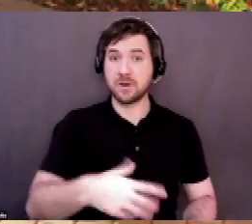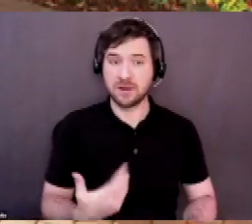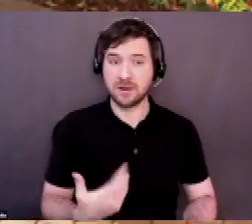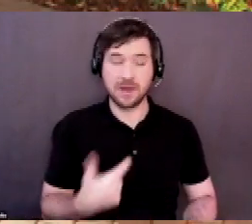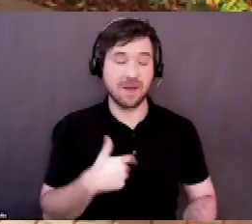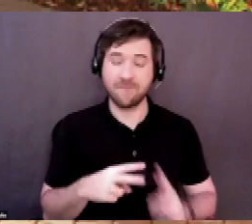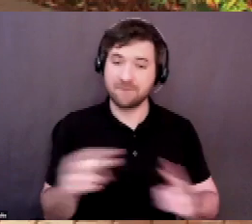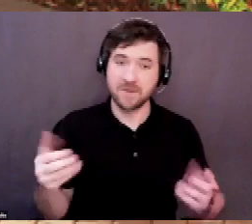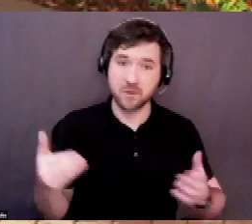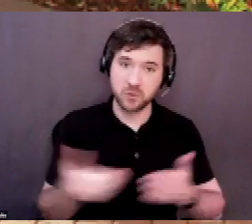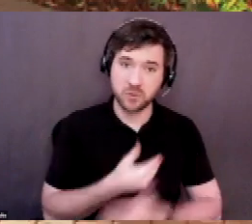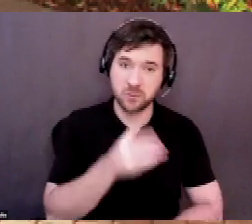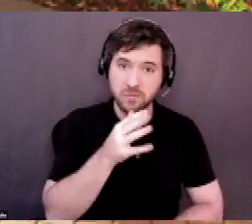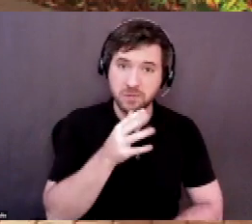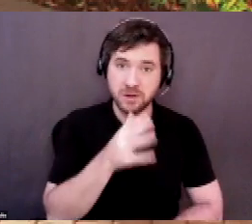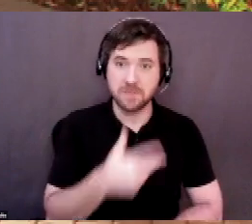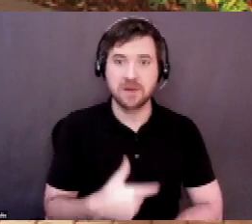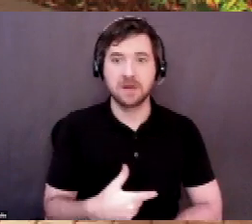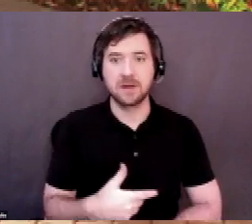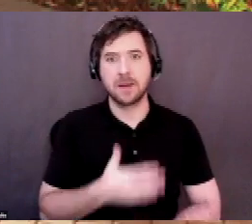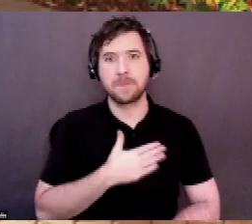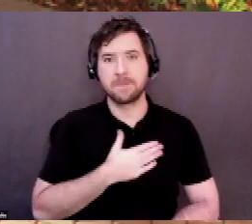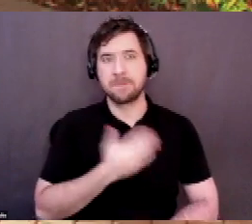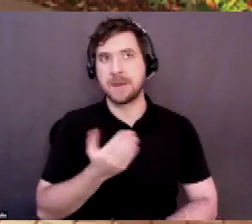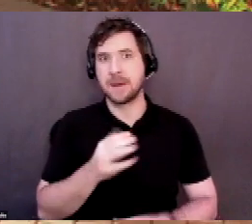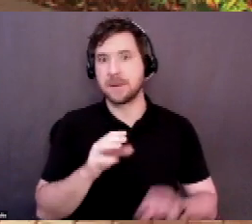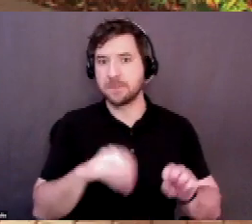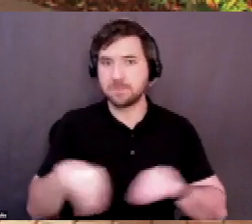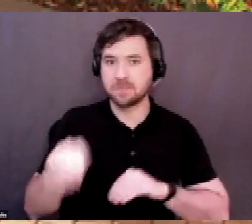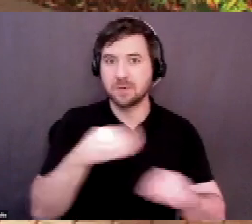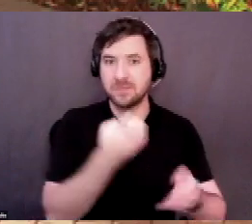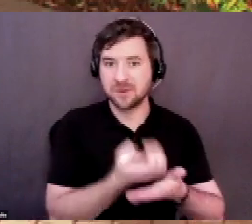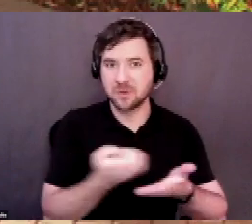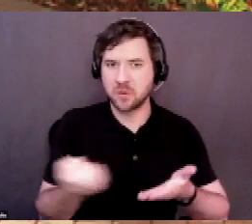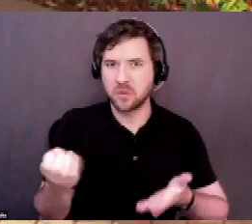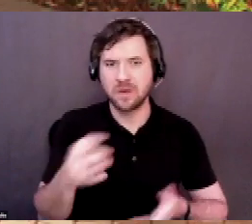I considered my mobility equipment to also be baby care equipment.